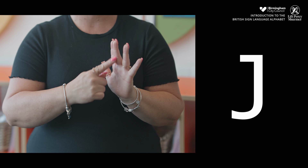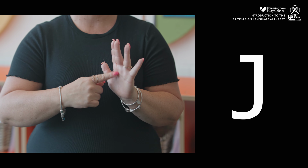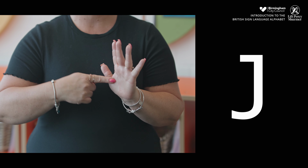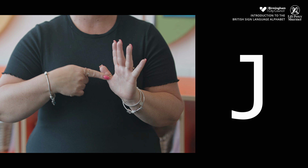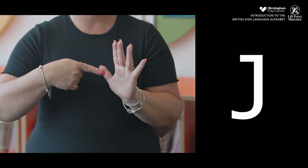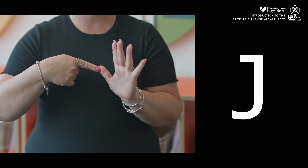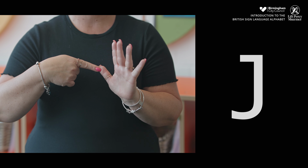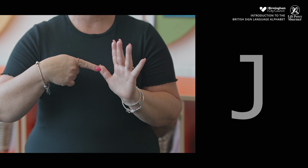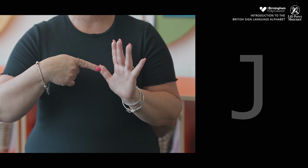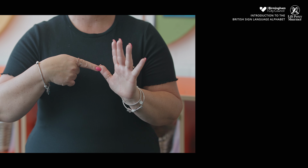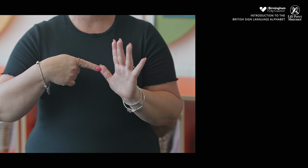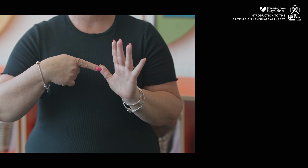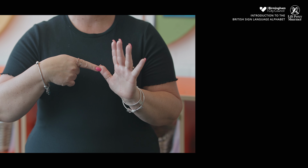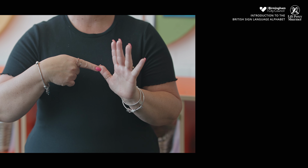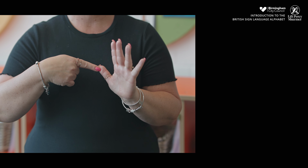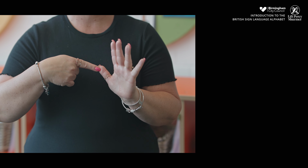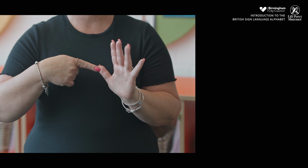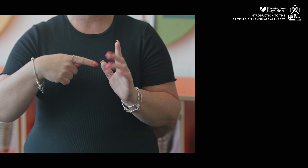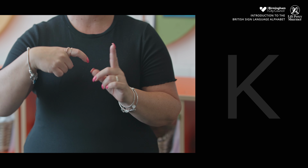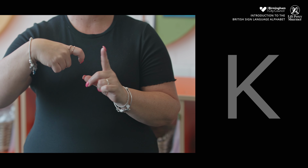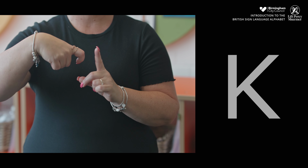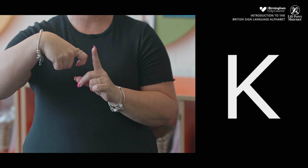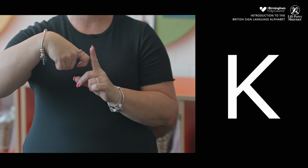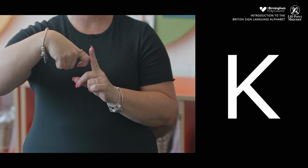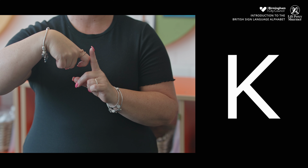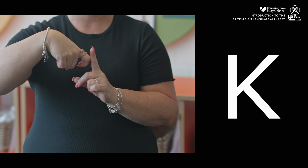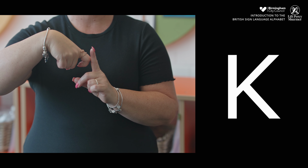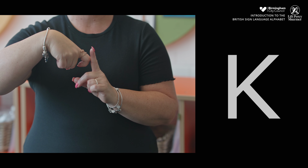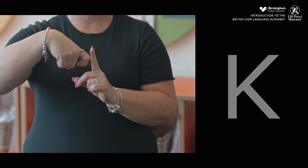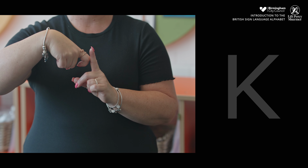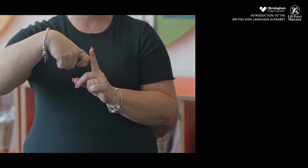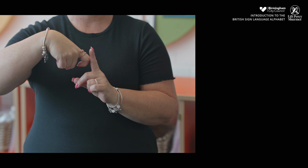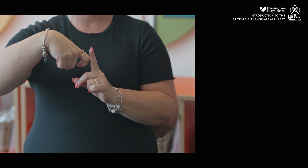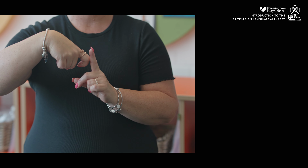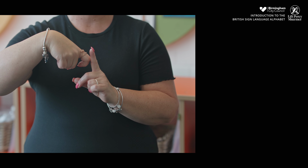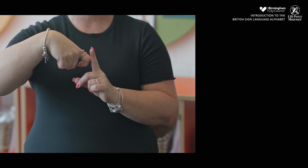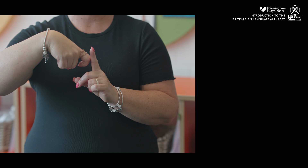J K